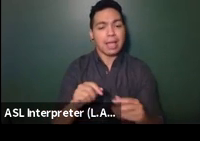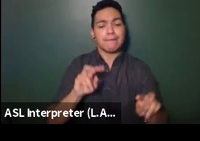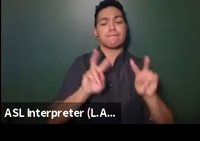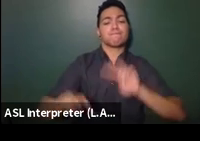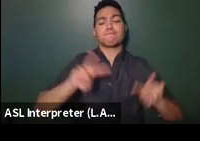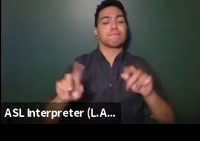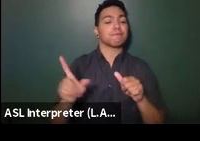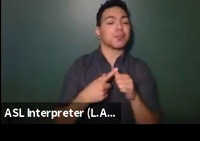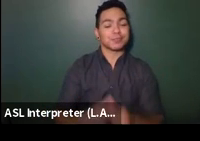ESD 189 - Amy Colburn: So now.